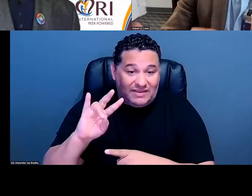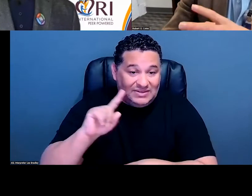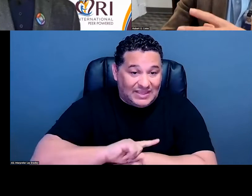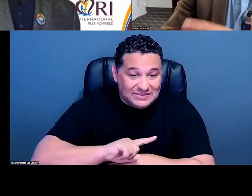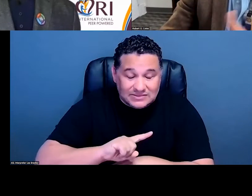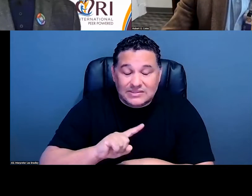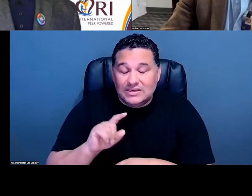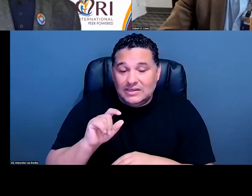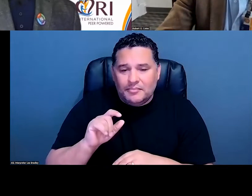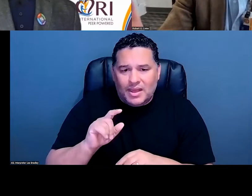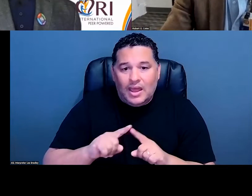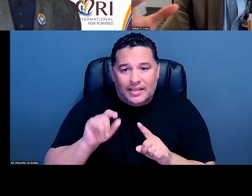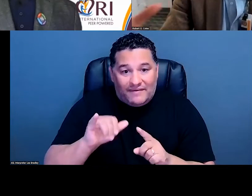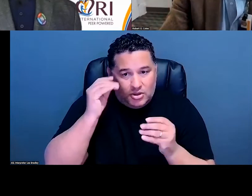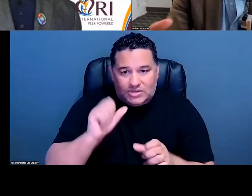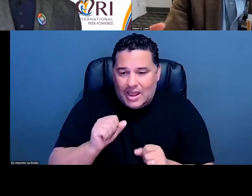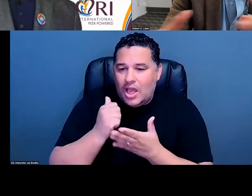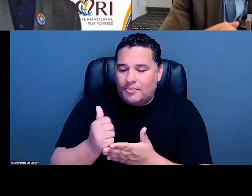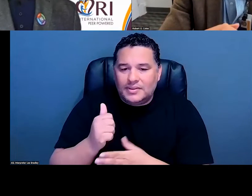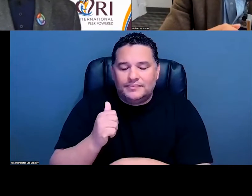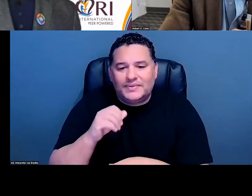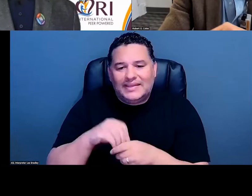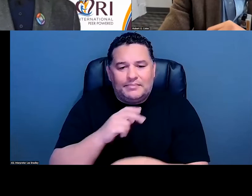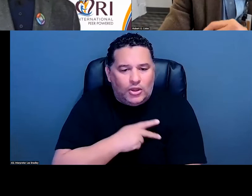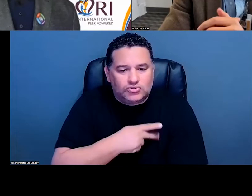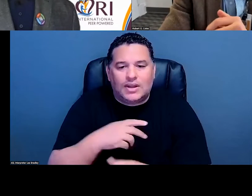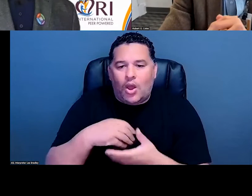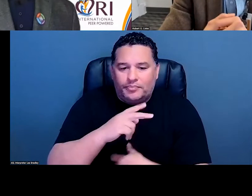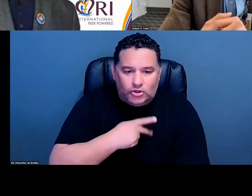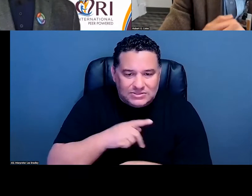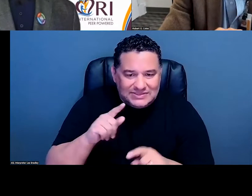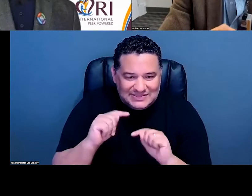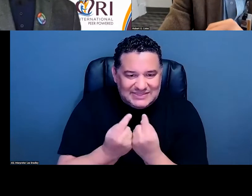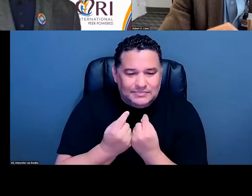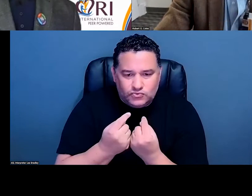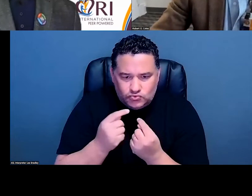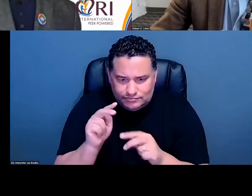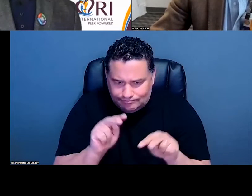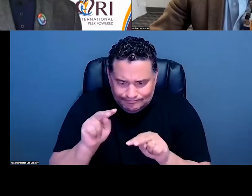IN GETTING THAT INFORMATION BACK, SOME TIMES, FIVE TO SEVEN DAYS, IT CAN REALLY HELP, THE IN PATIENT TEAM OR OUT PATIENT